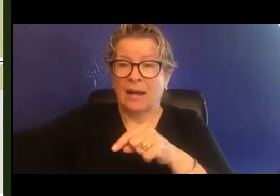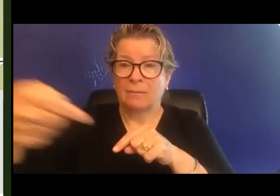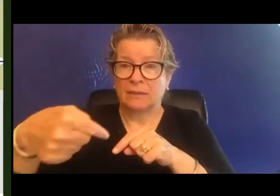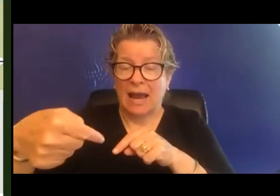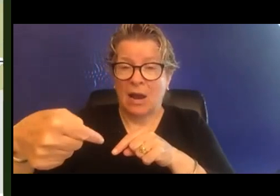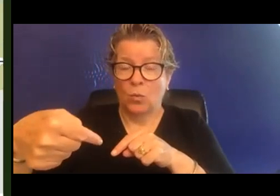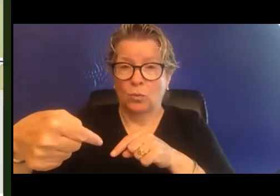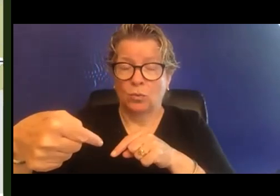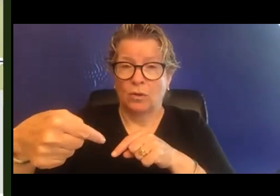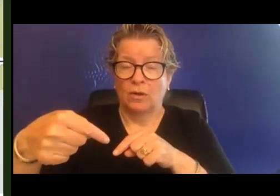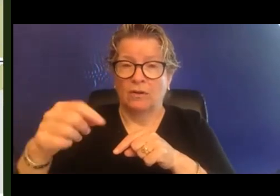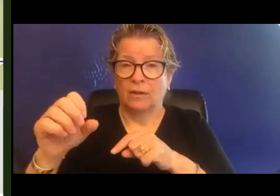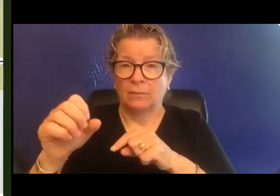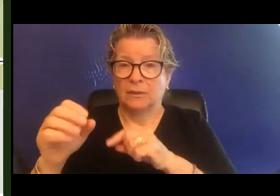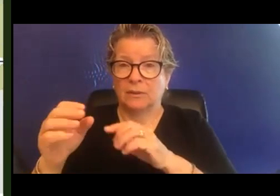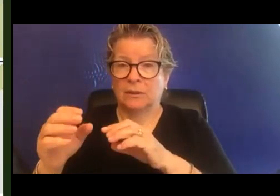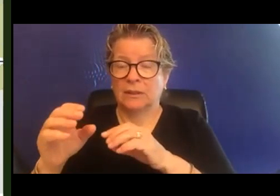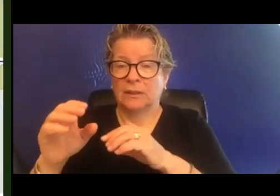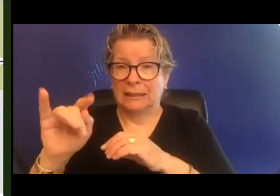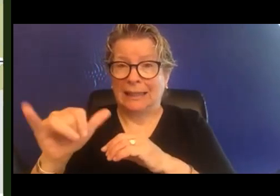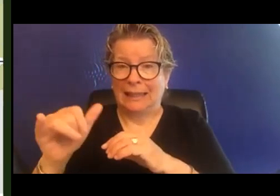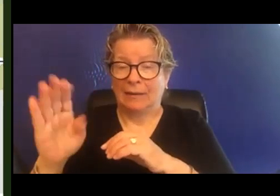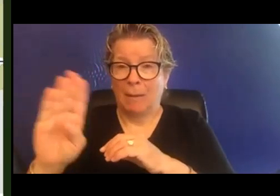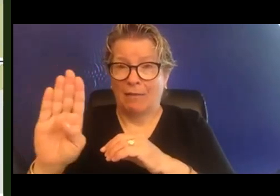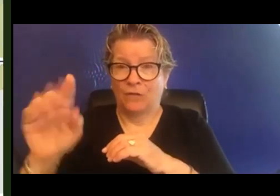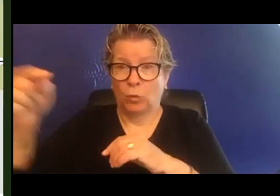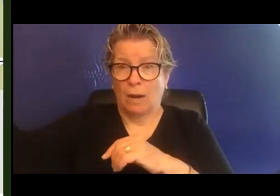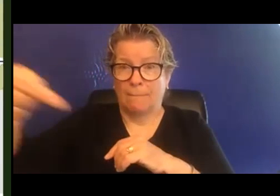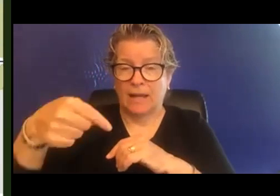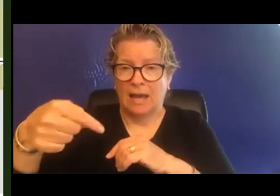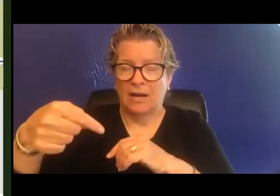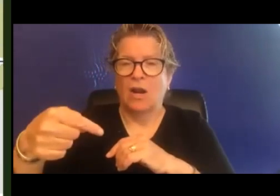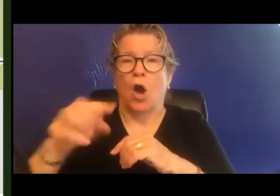picking this up on the west side of the street and open cut --